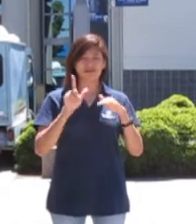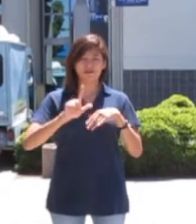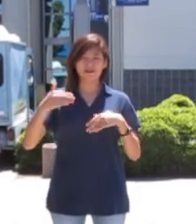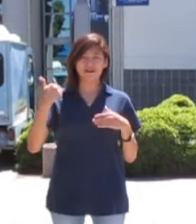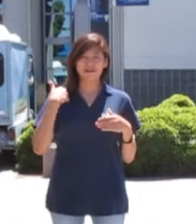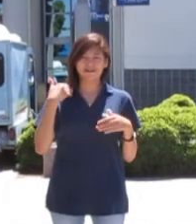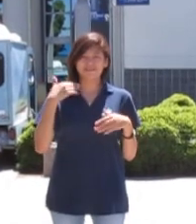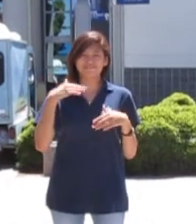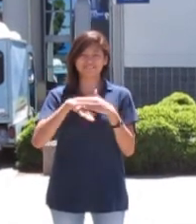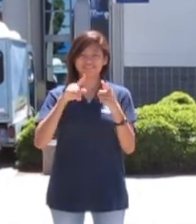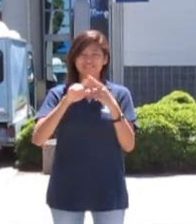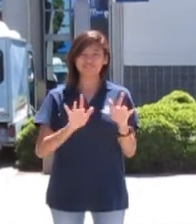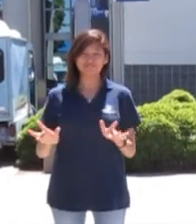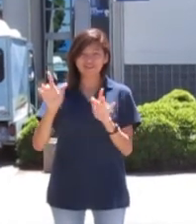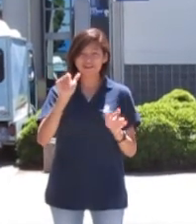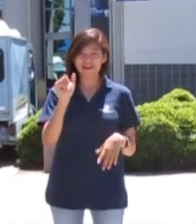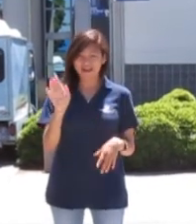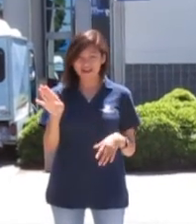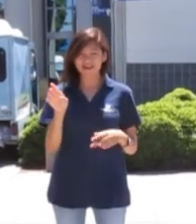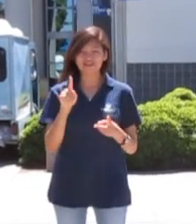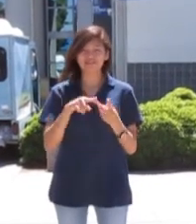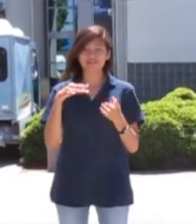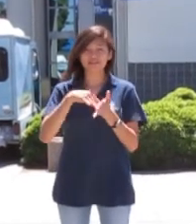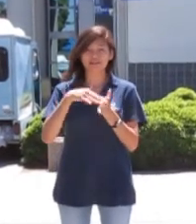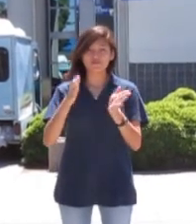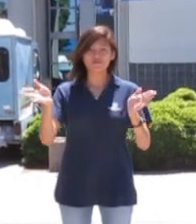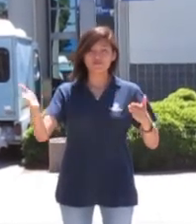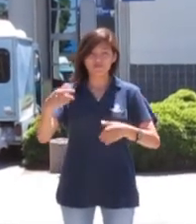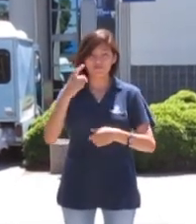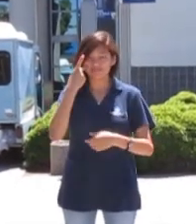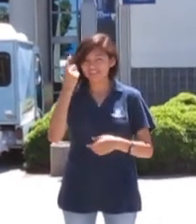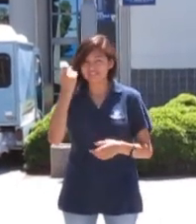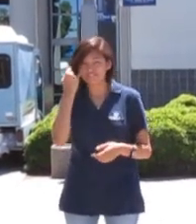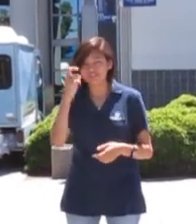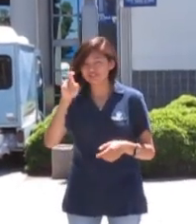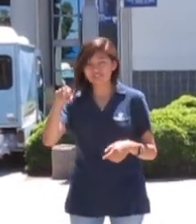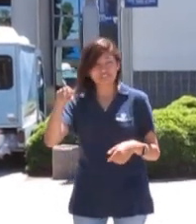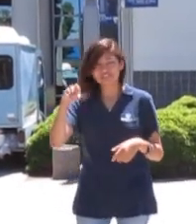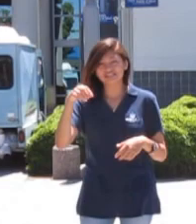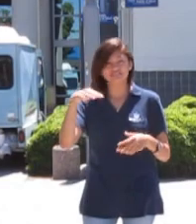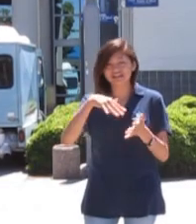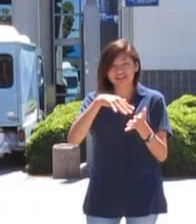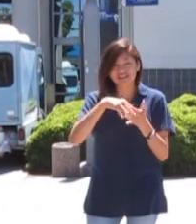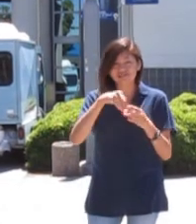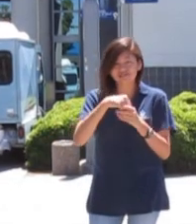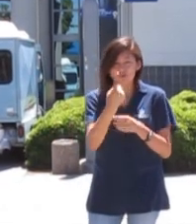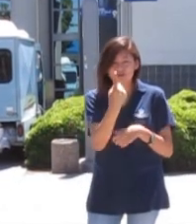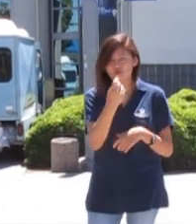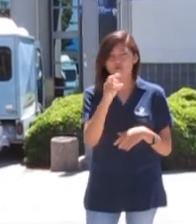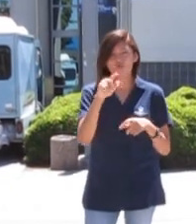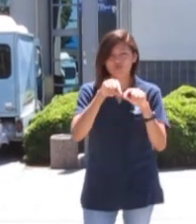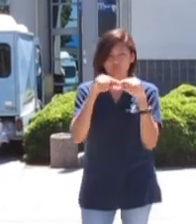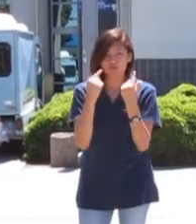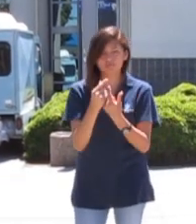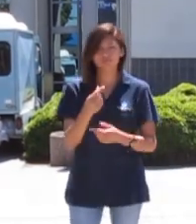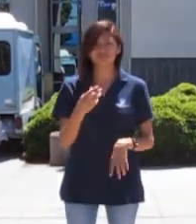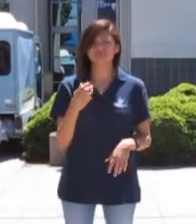The library has access to computer labs, study rooms for an individual or groups.